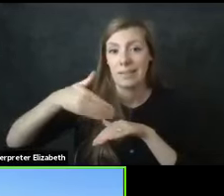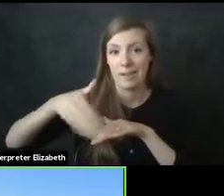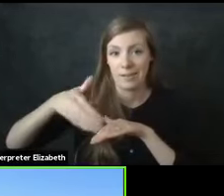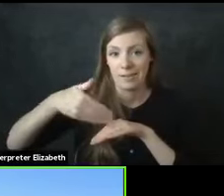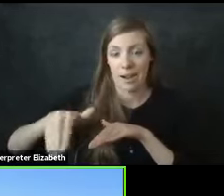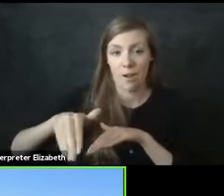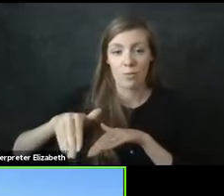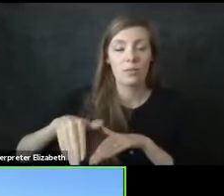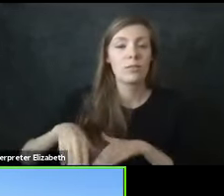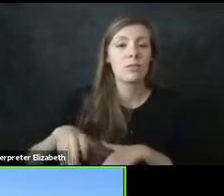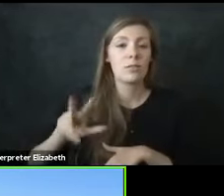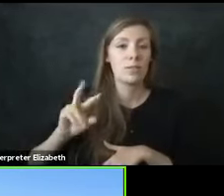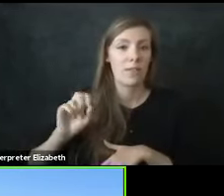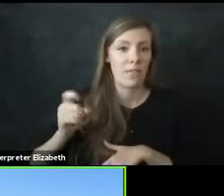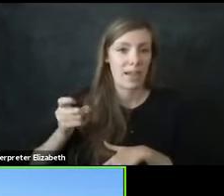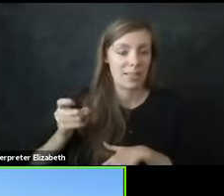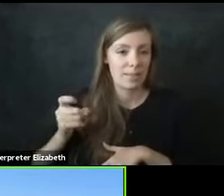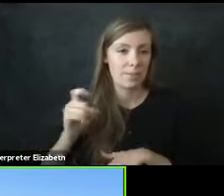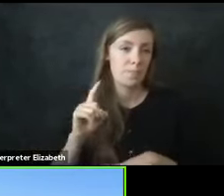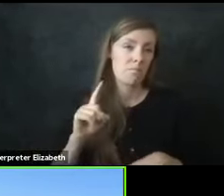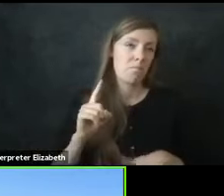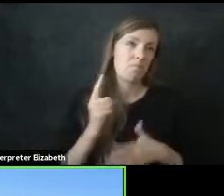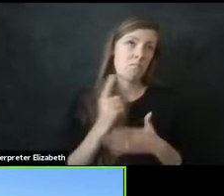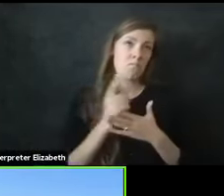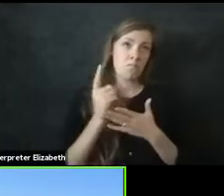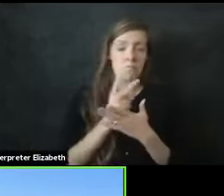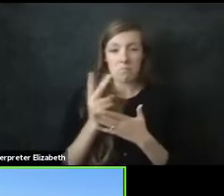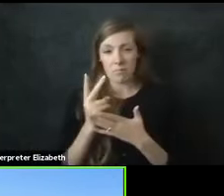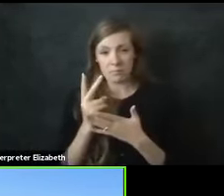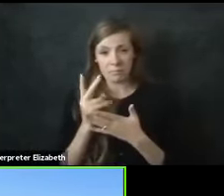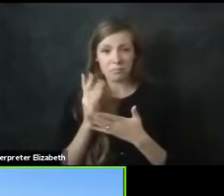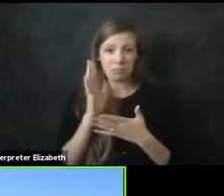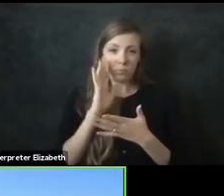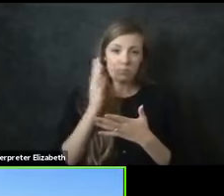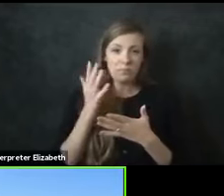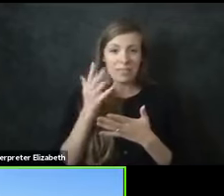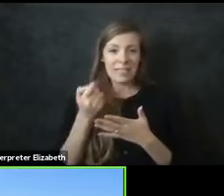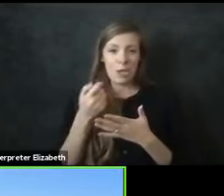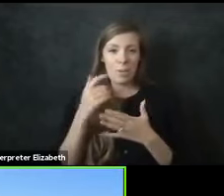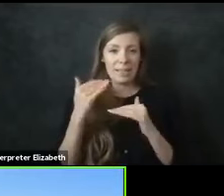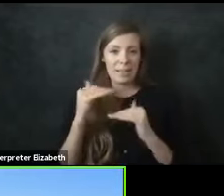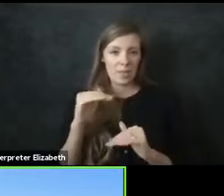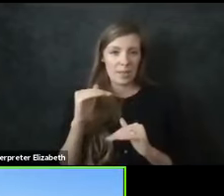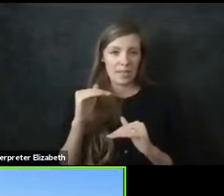So for the first couple of weeks, it's a bit limited. But then after that, we've been guaranteed